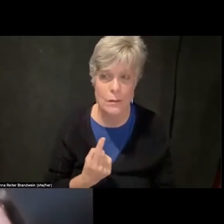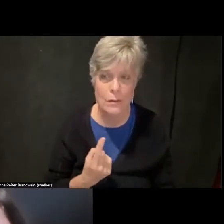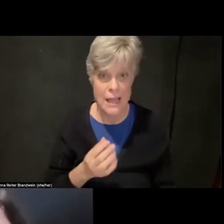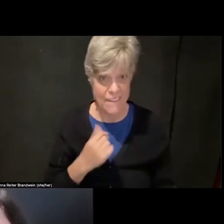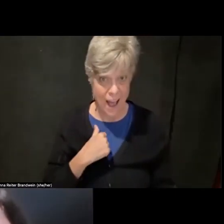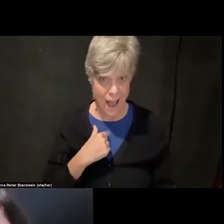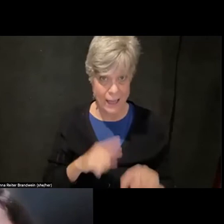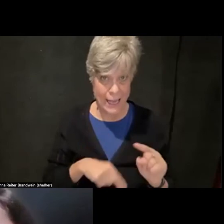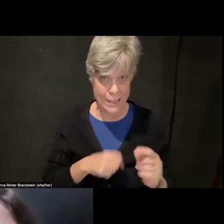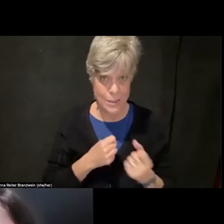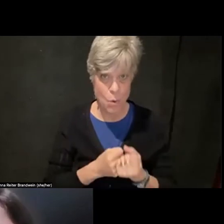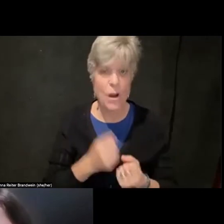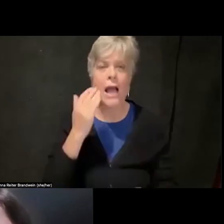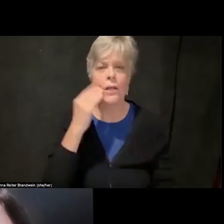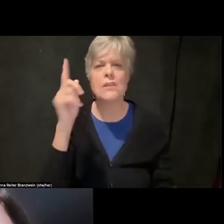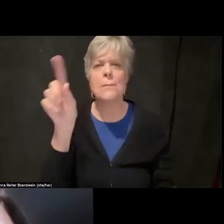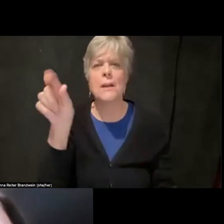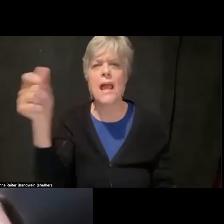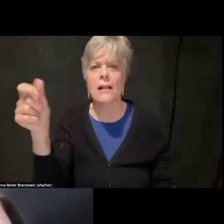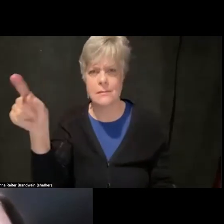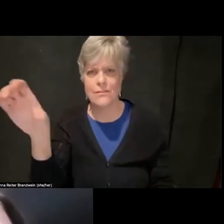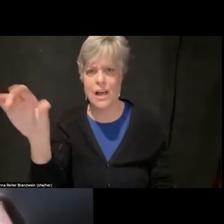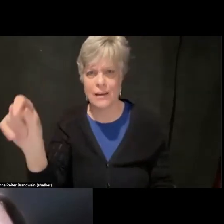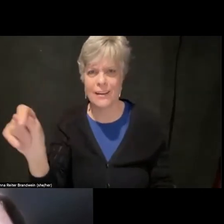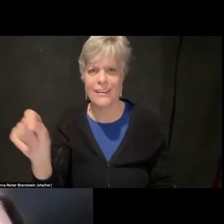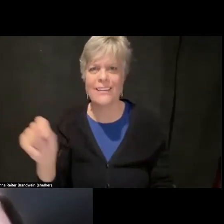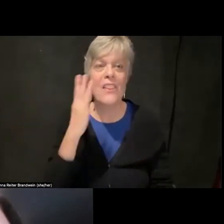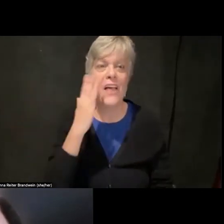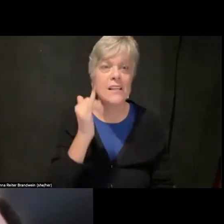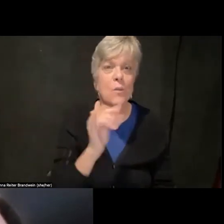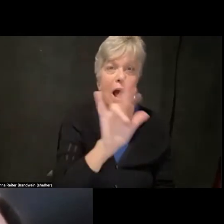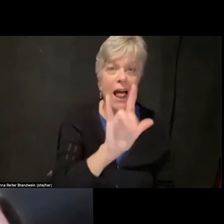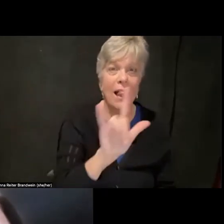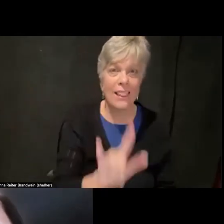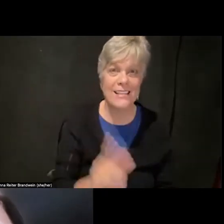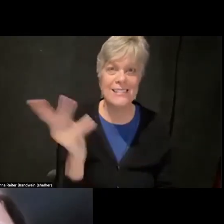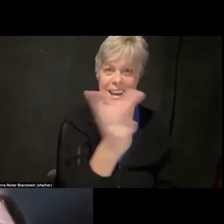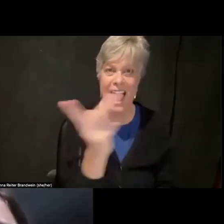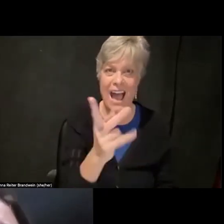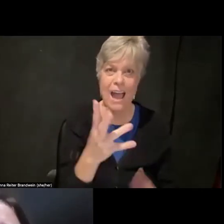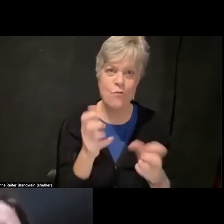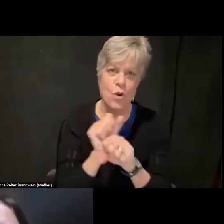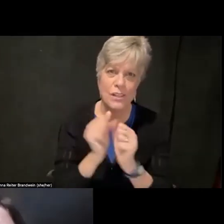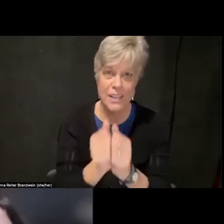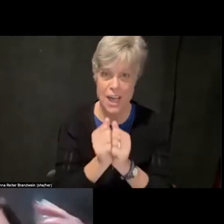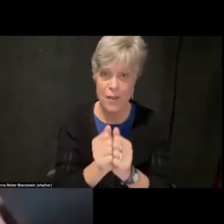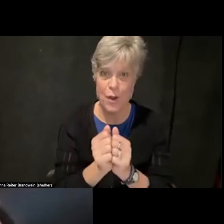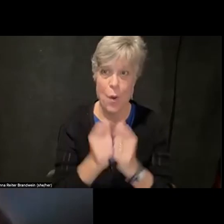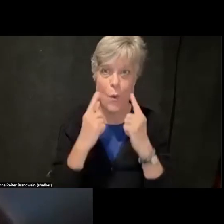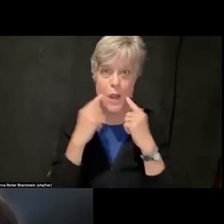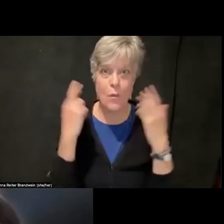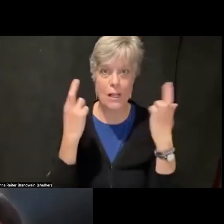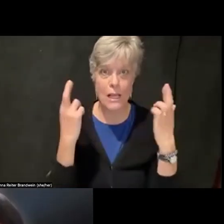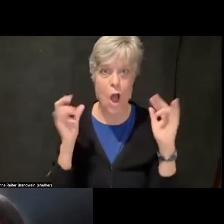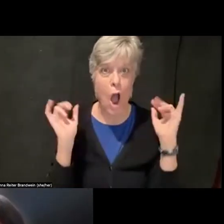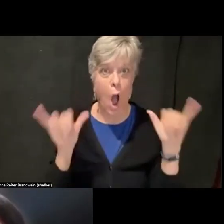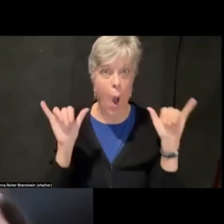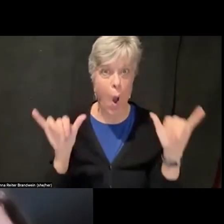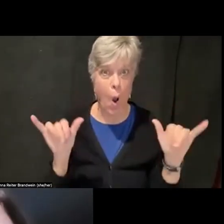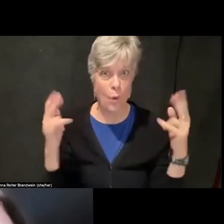I think that that's the biggest part. I think that's why Liz and I have thrived together because we were like, oh, two people doing this work, let's do it.